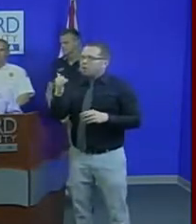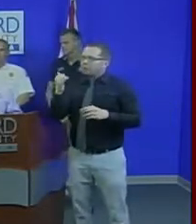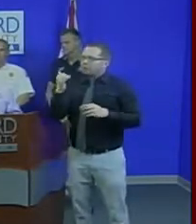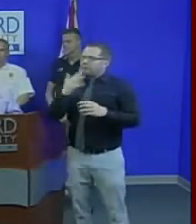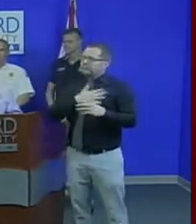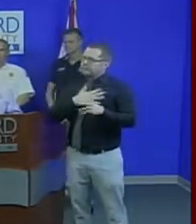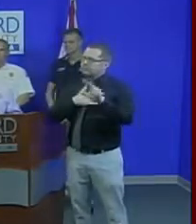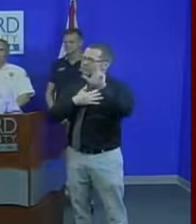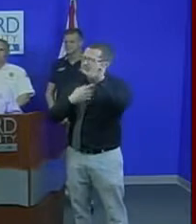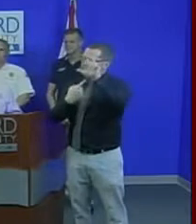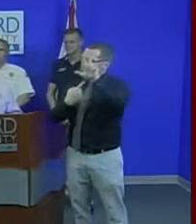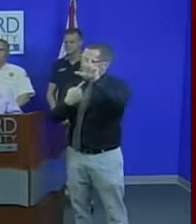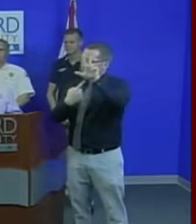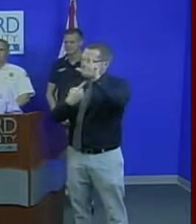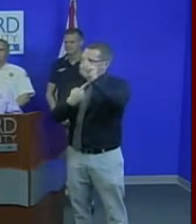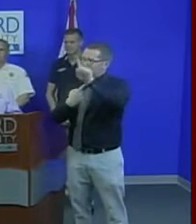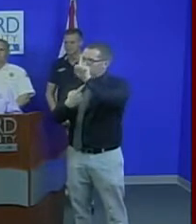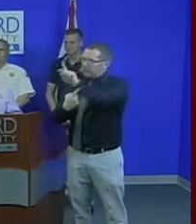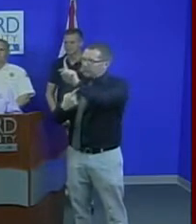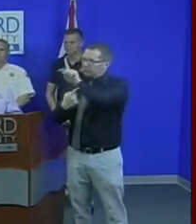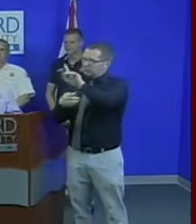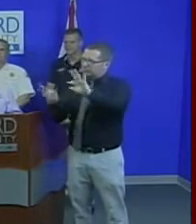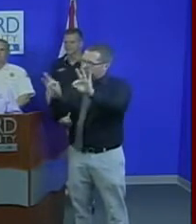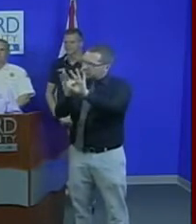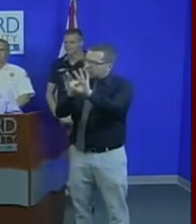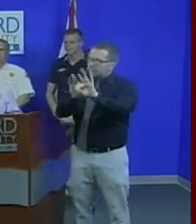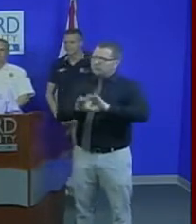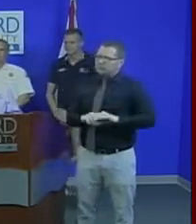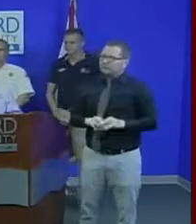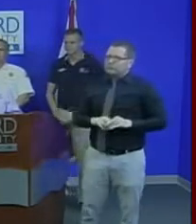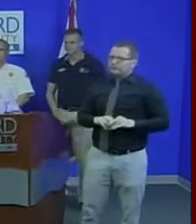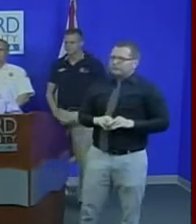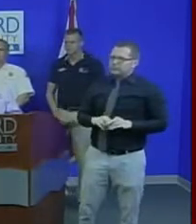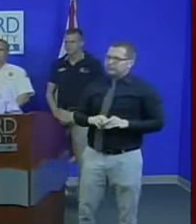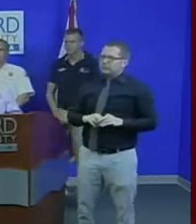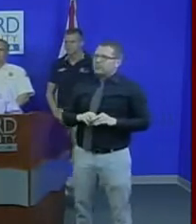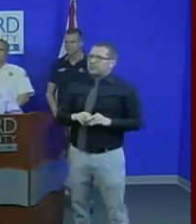LEVEL FOUR. AND THAT WAY THAT INFORMATION GETS IT HERE AND WE